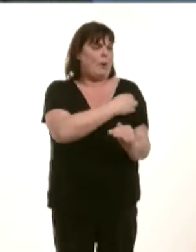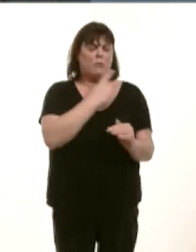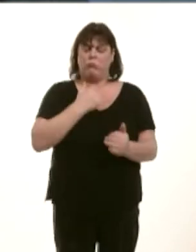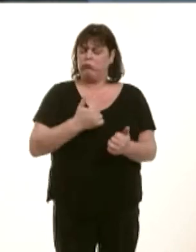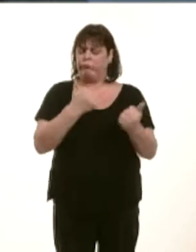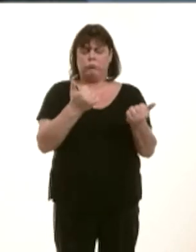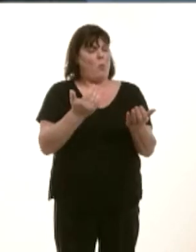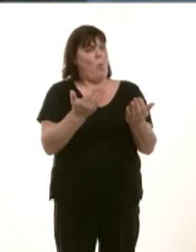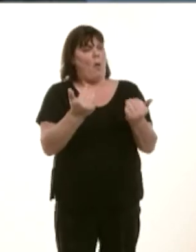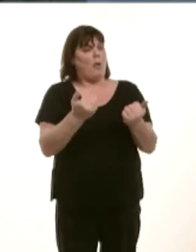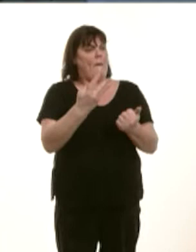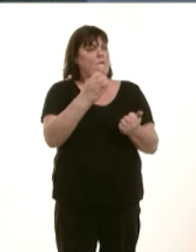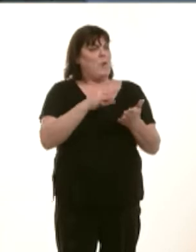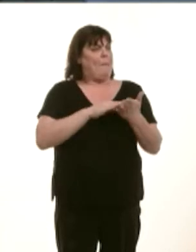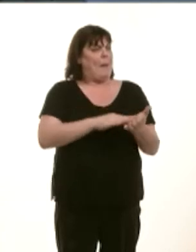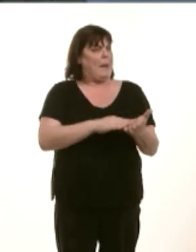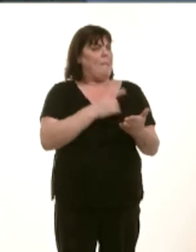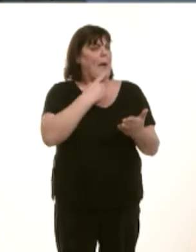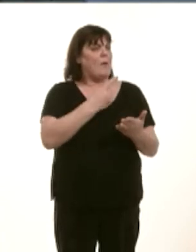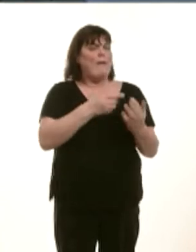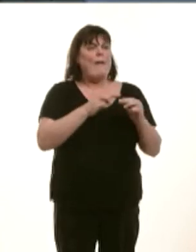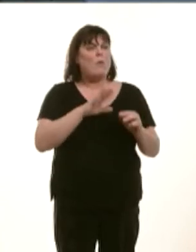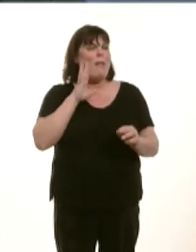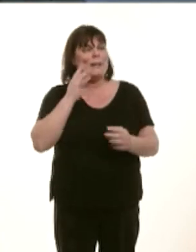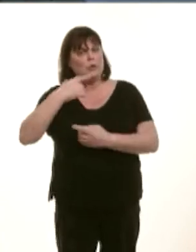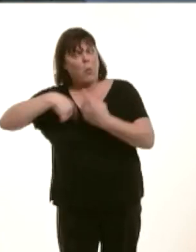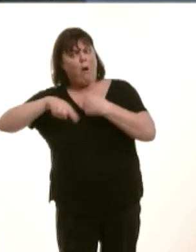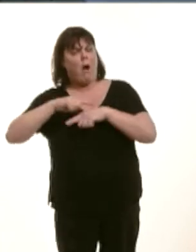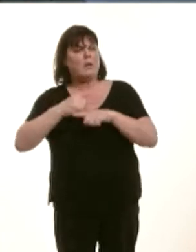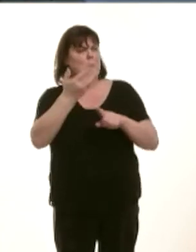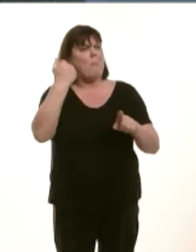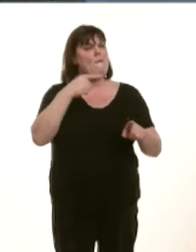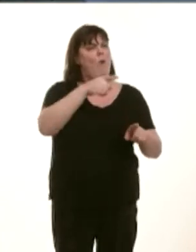to us in the first place, then many of the emergency infusionsó[Interruption.] The muttering